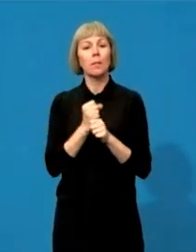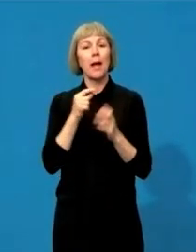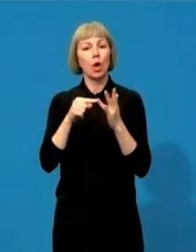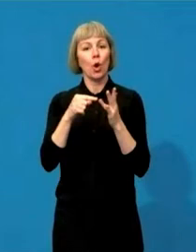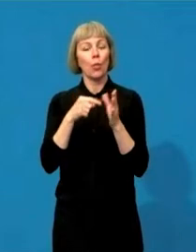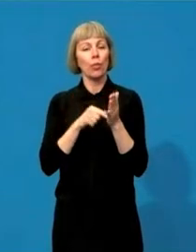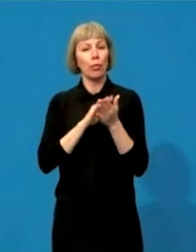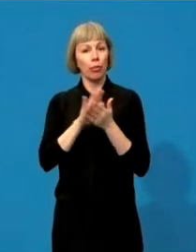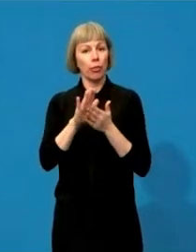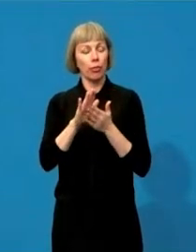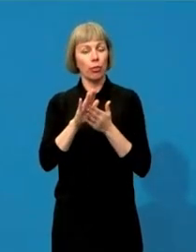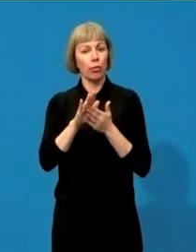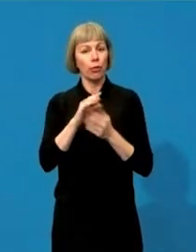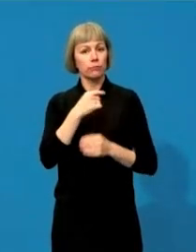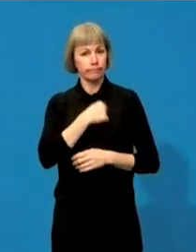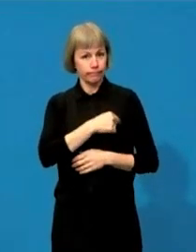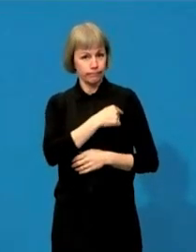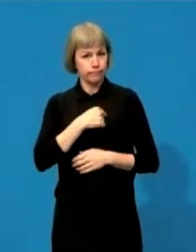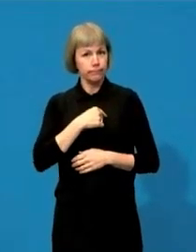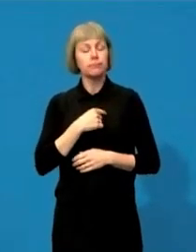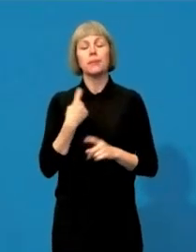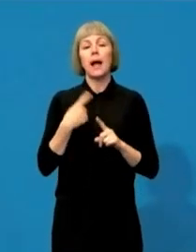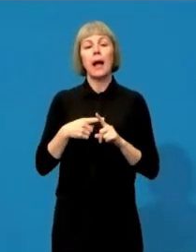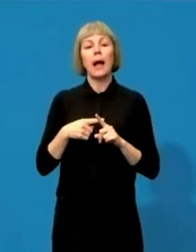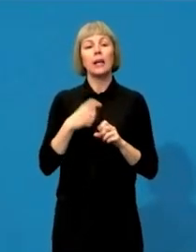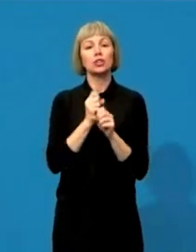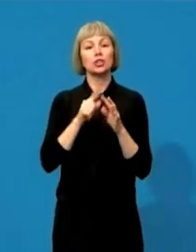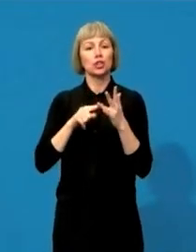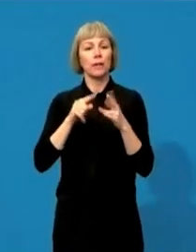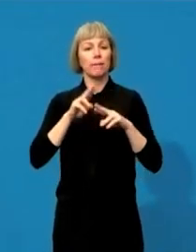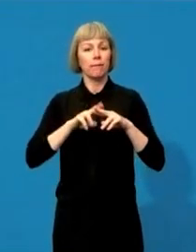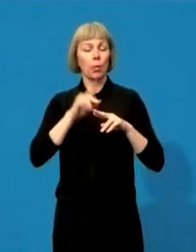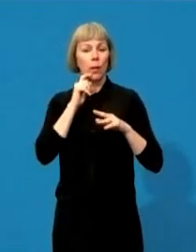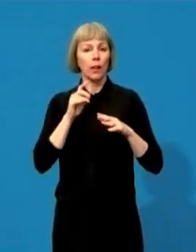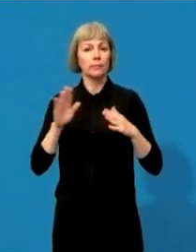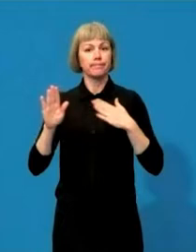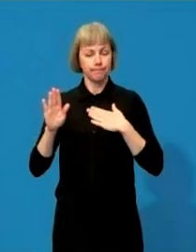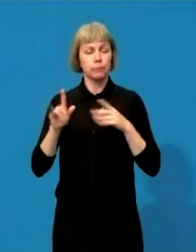Before that happens can I indicate, Commissioners, that these two witnesses